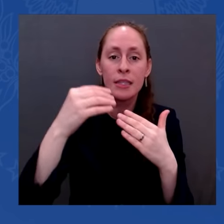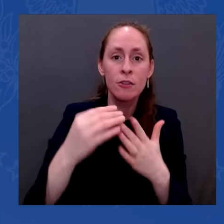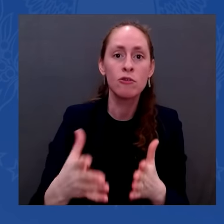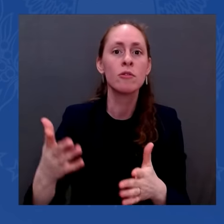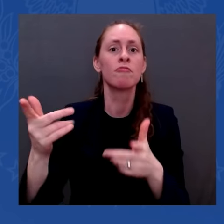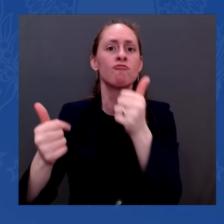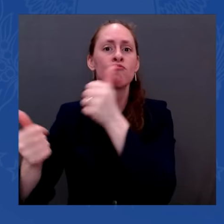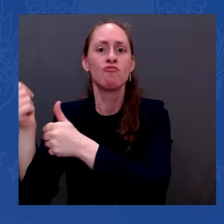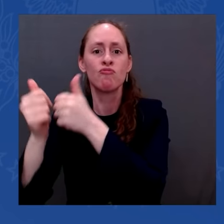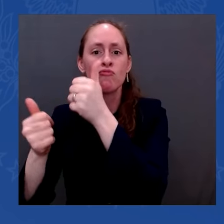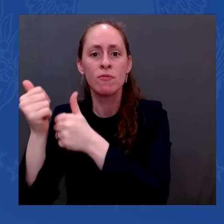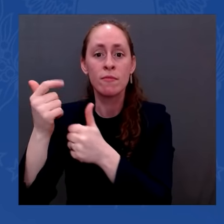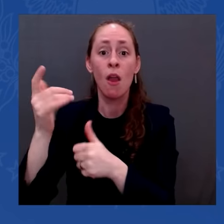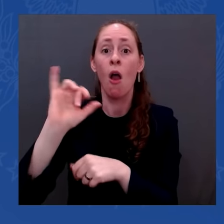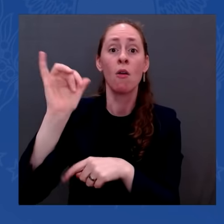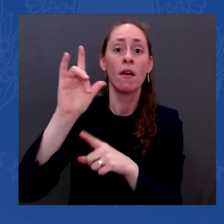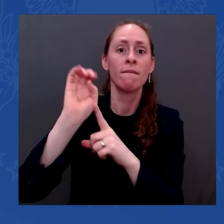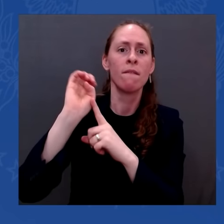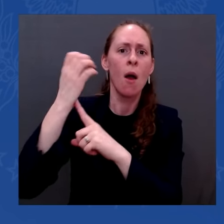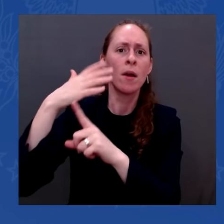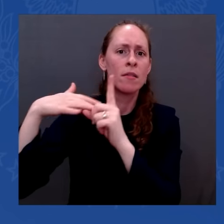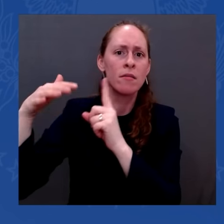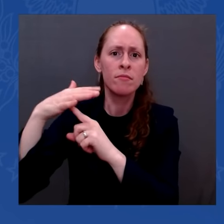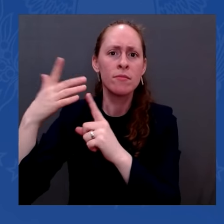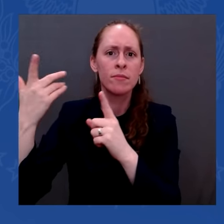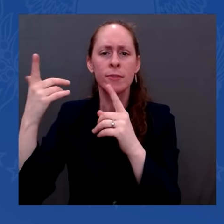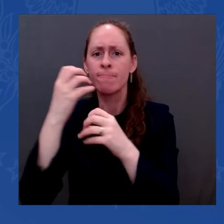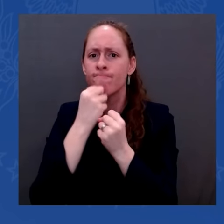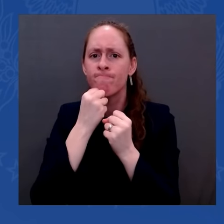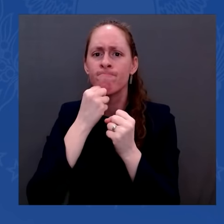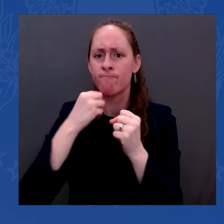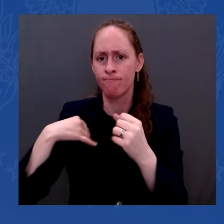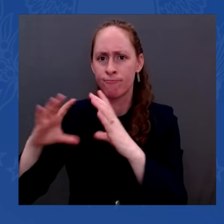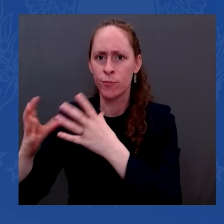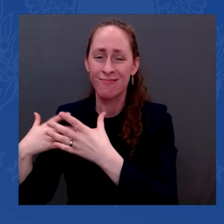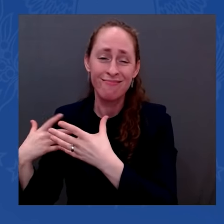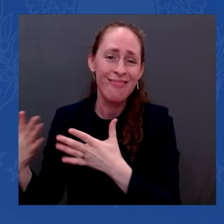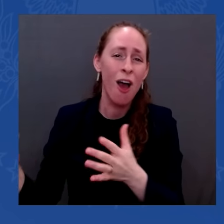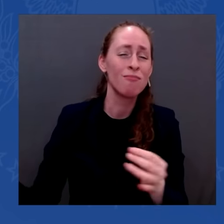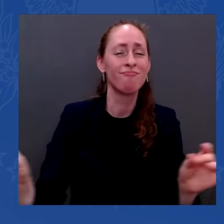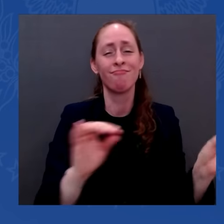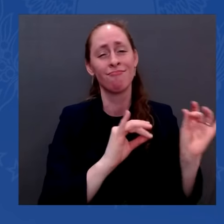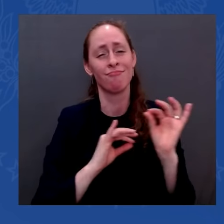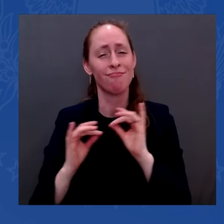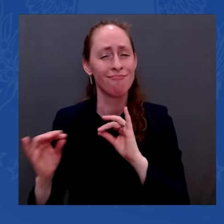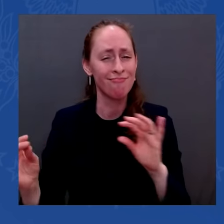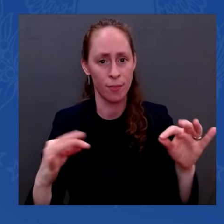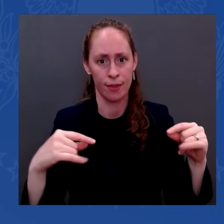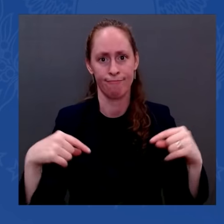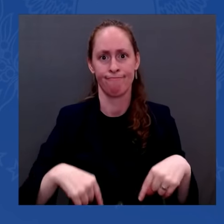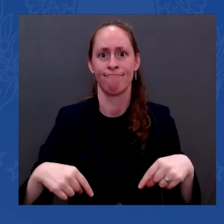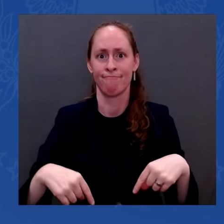And we're engaging with them from day one to make sure that lithium production in the Imperial Valley is done in a way that benefits everyone.